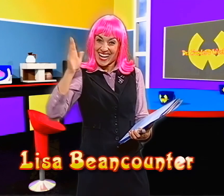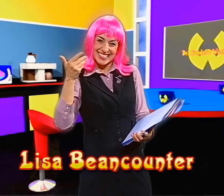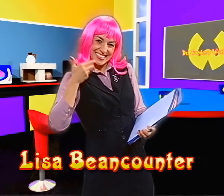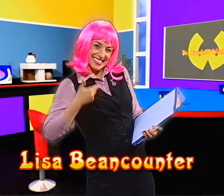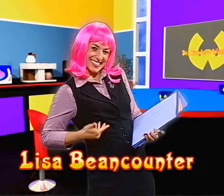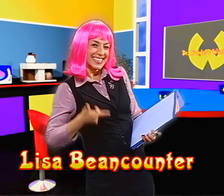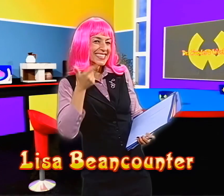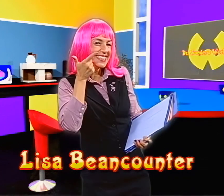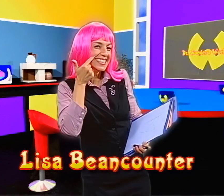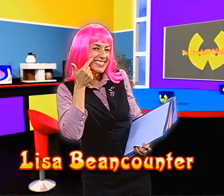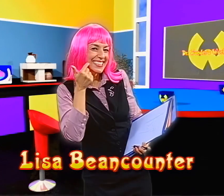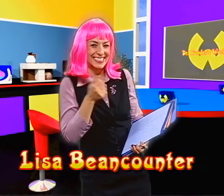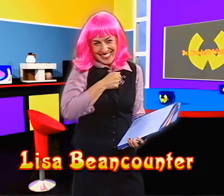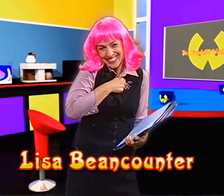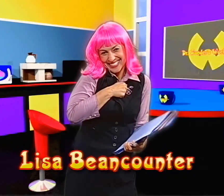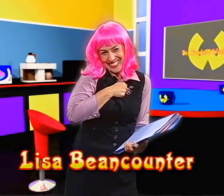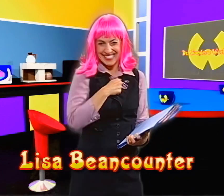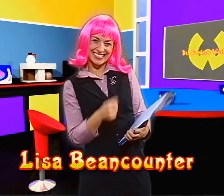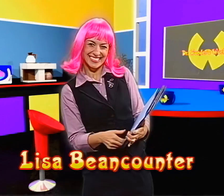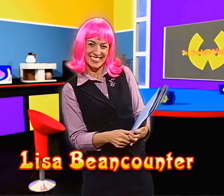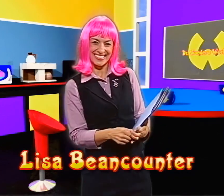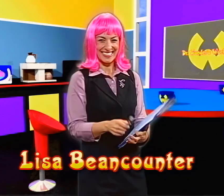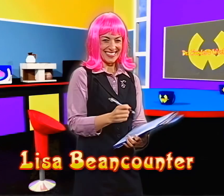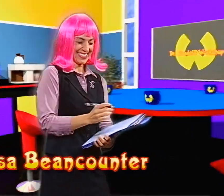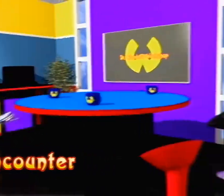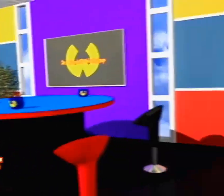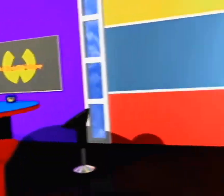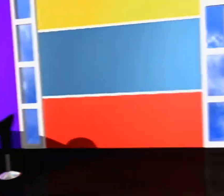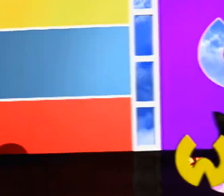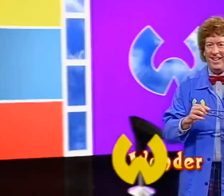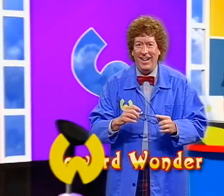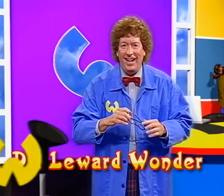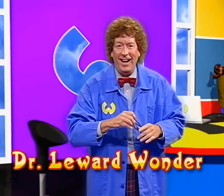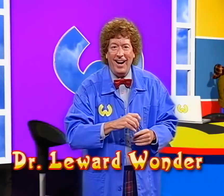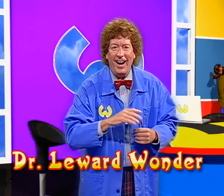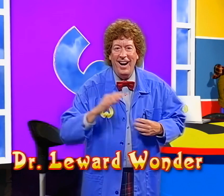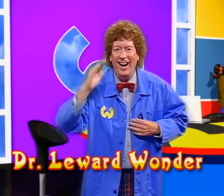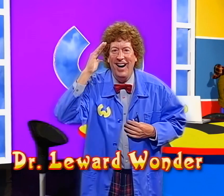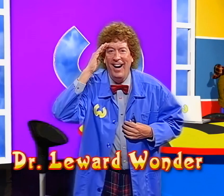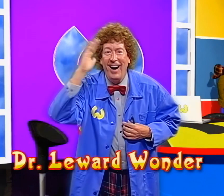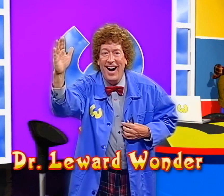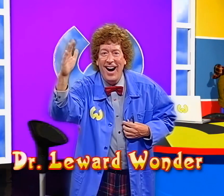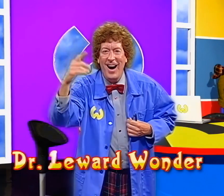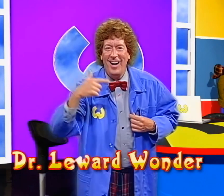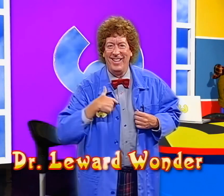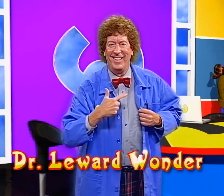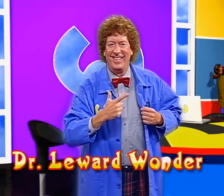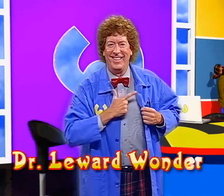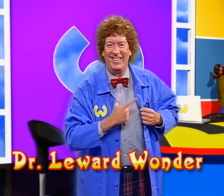IN THIS GREAT INVENTOR'S LAB. YOU MAY NEVER WANT TO LEAVE DR. WONDER'S WORKSHOP.